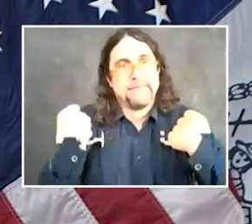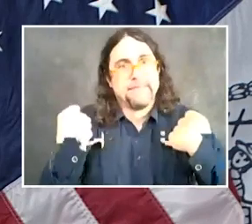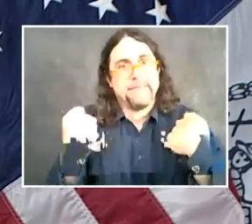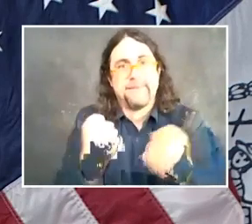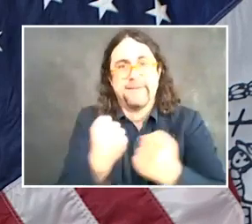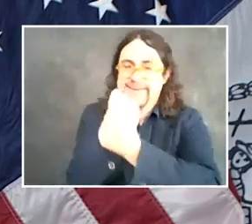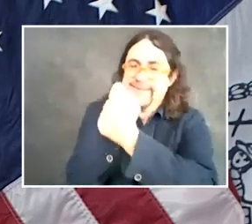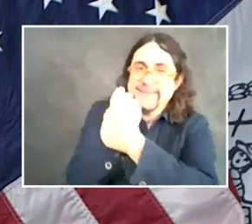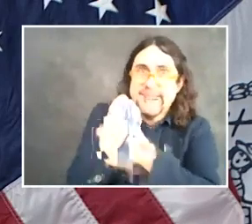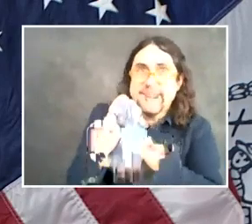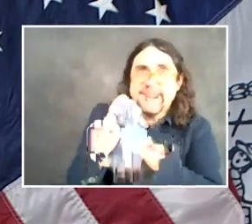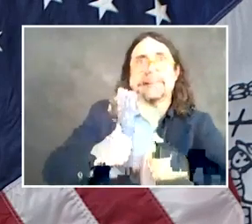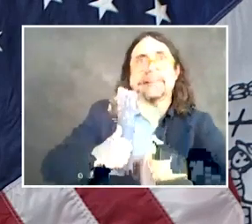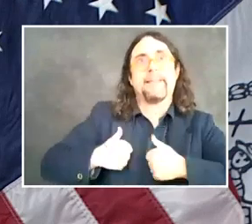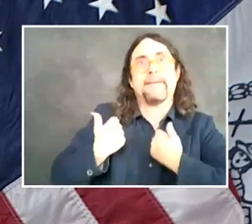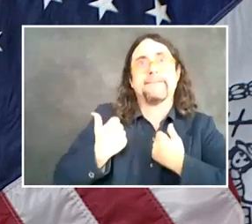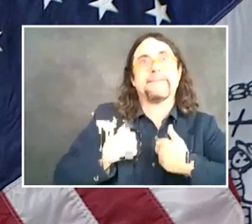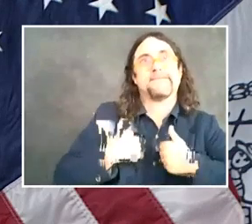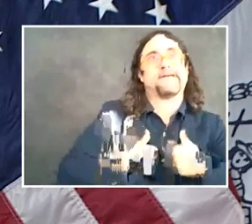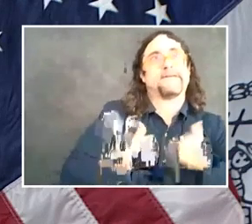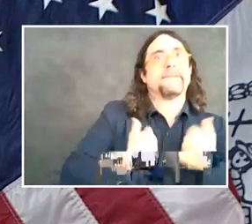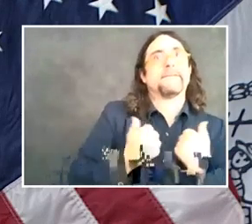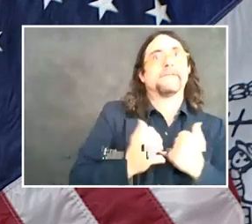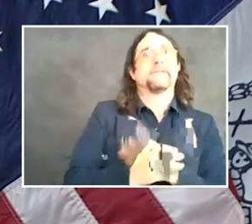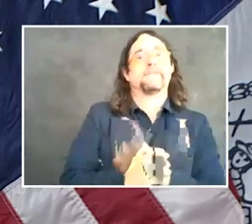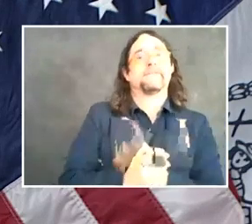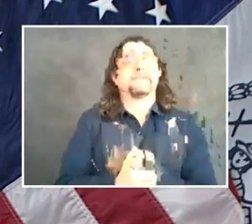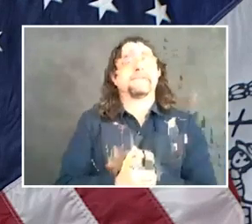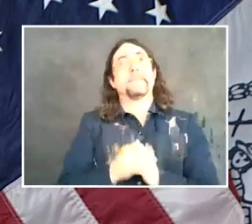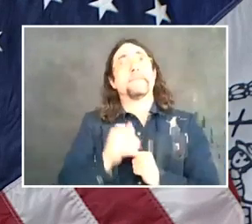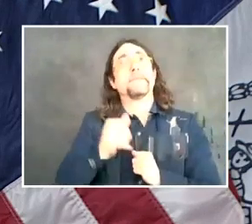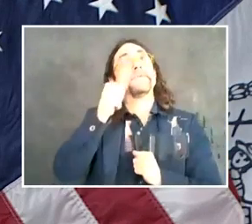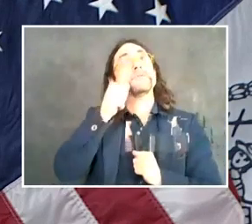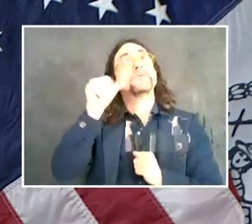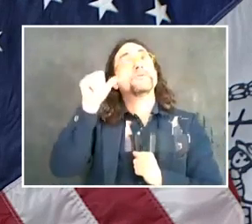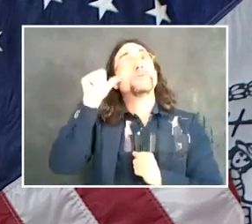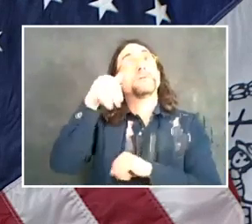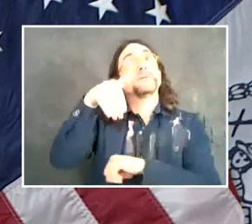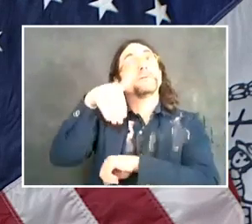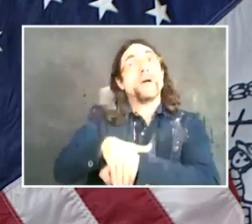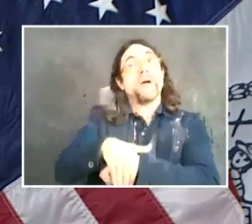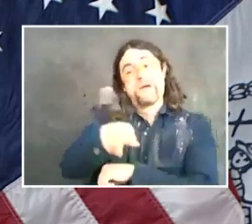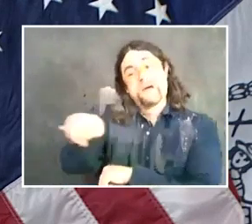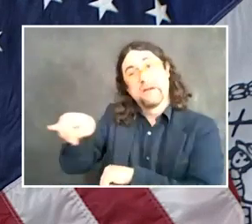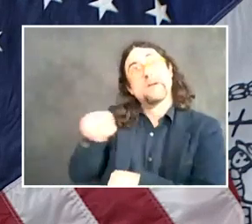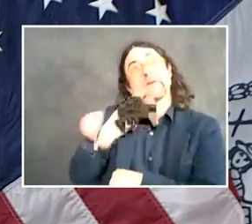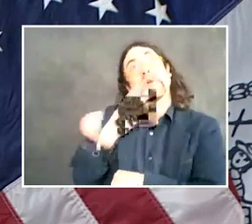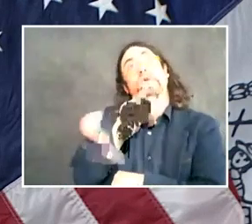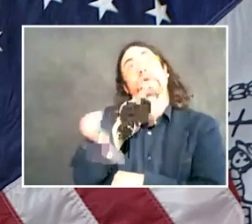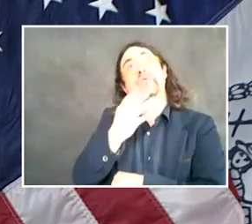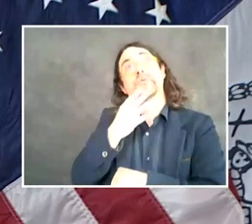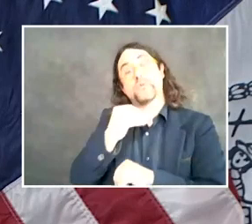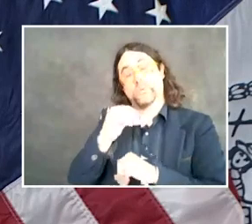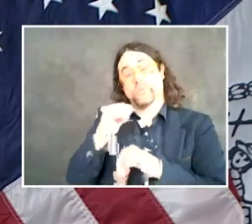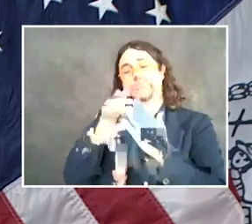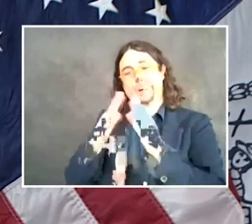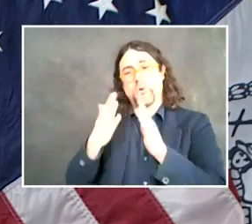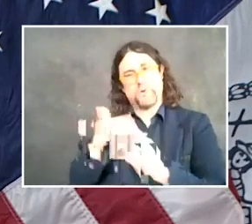DANGER. THEY WERE PUTTING OUR POLICE OFFICERS IN DANGER. NOW, IF I SEE IT IN ANY OTHER COMMUNITY, I'LL CALL THAT OUT